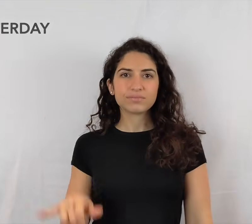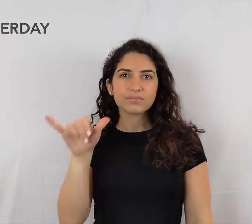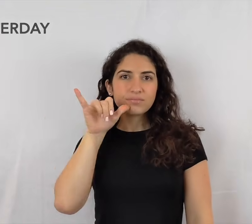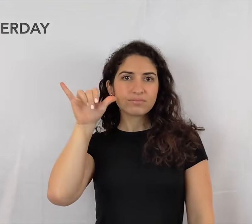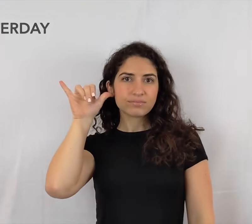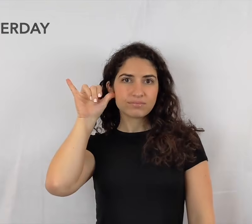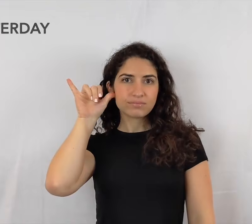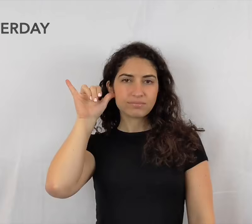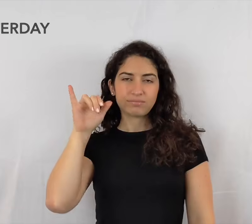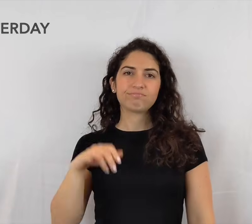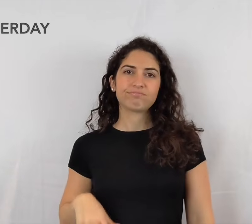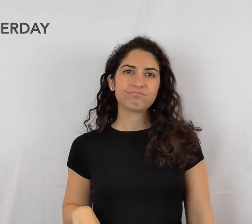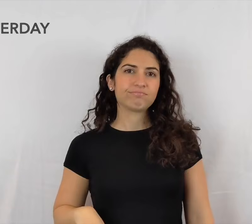Yesterday.